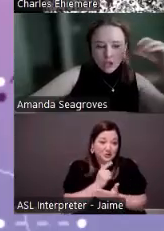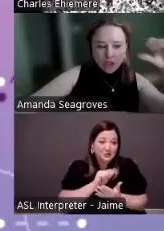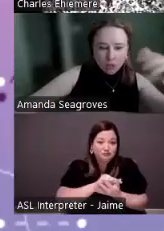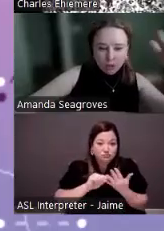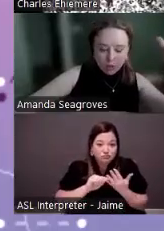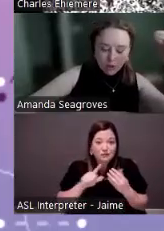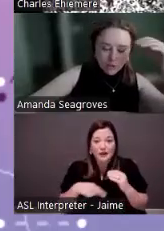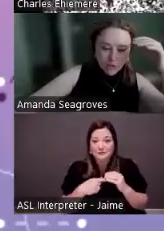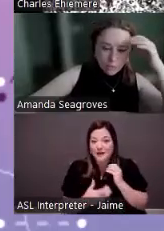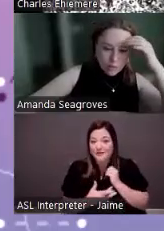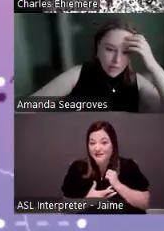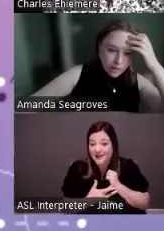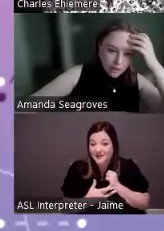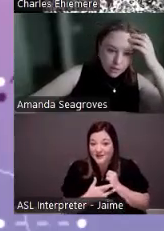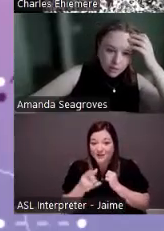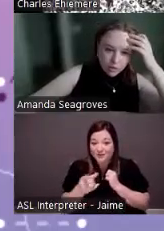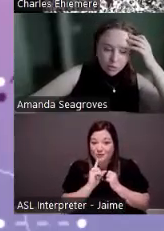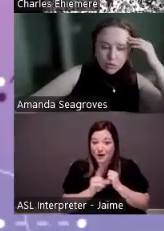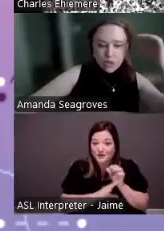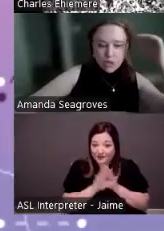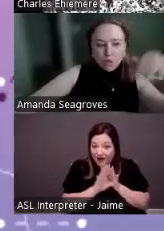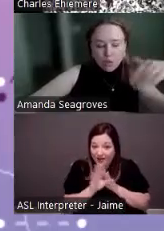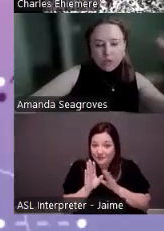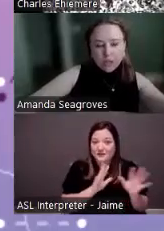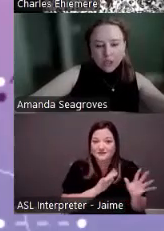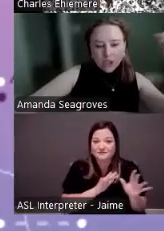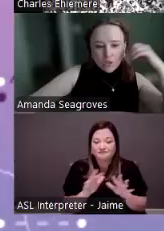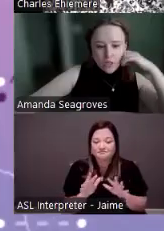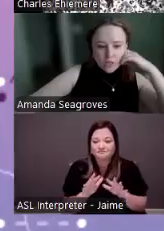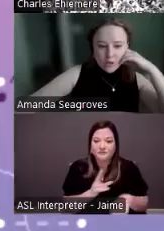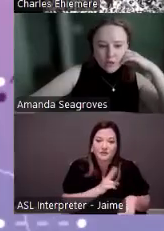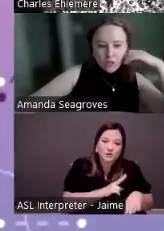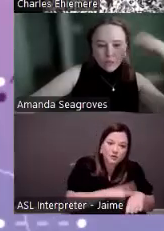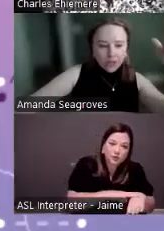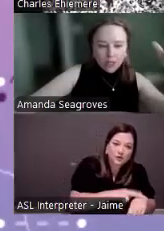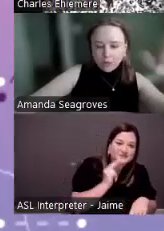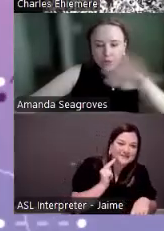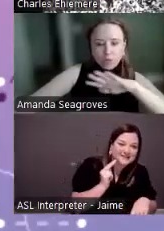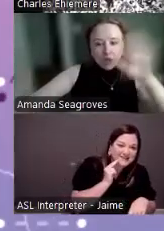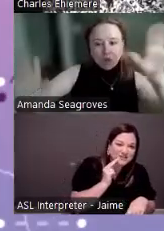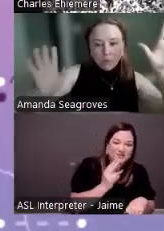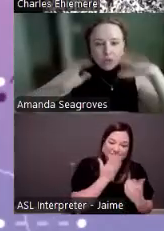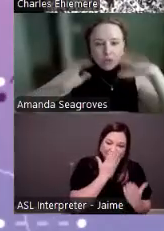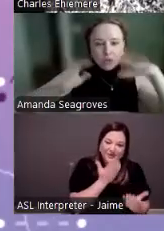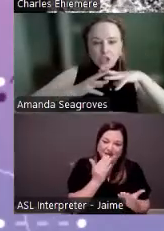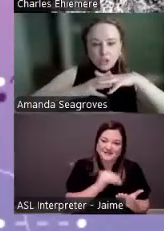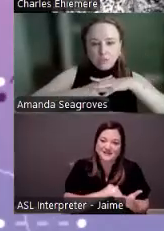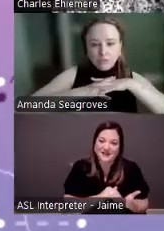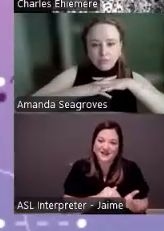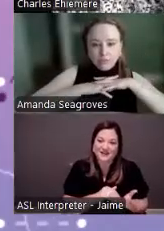that you are developing and norms in Nigeria, so thank you again. This was a really great presentation.